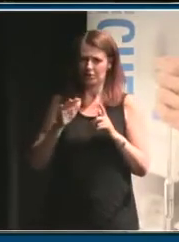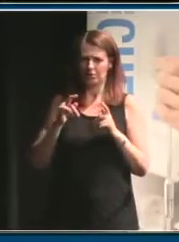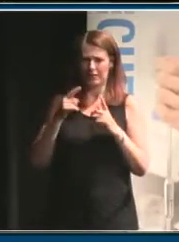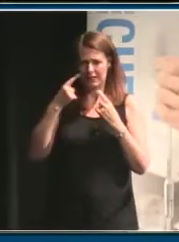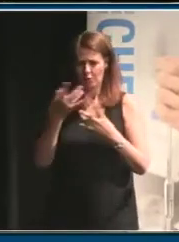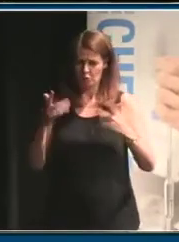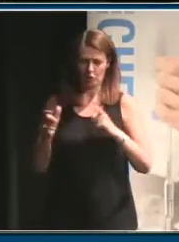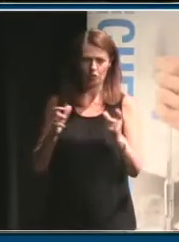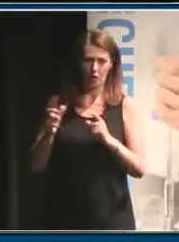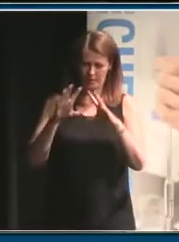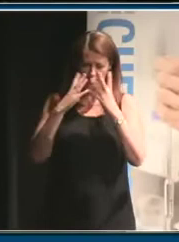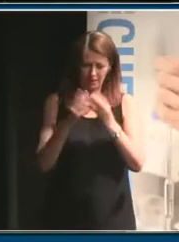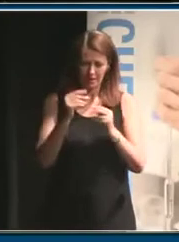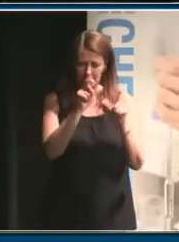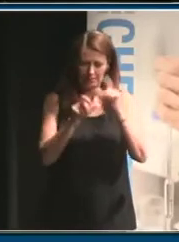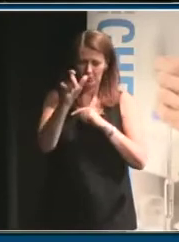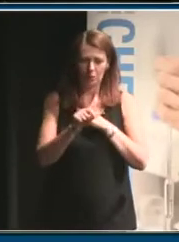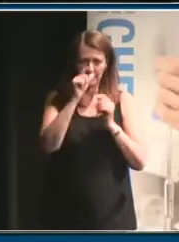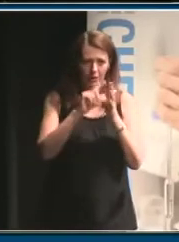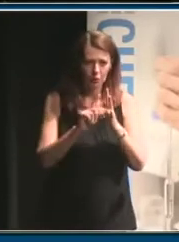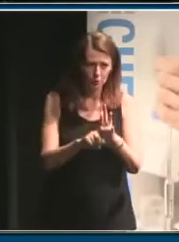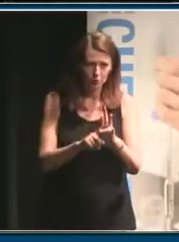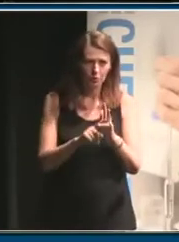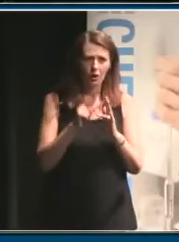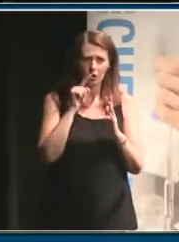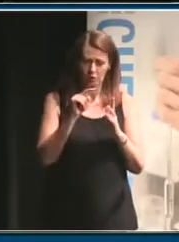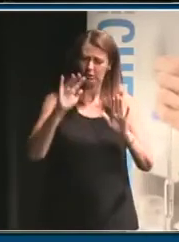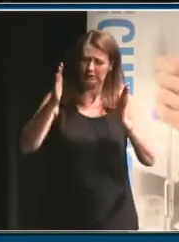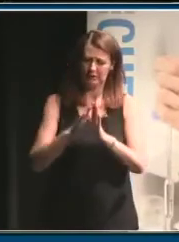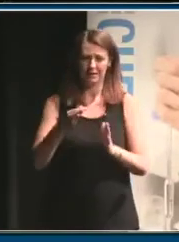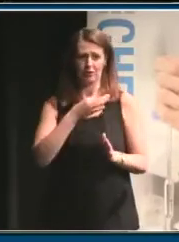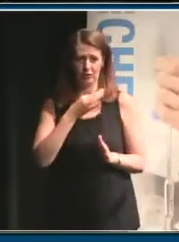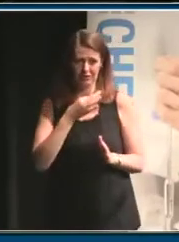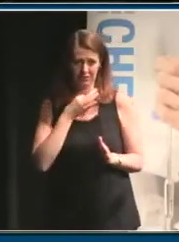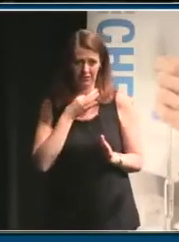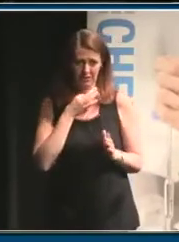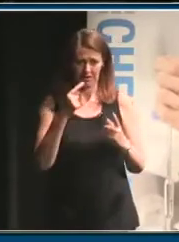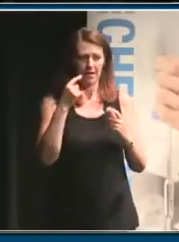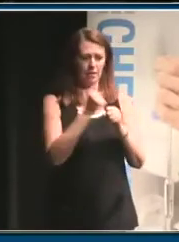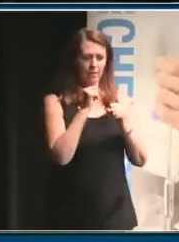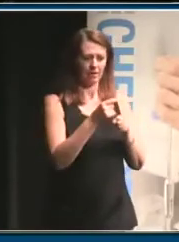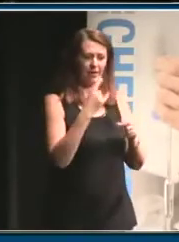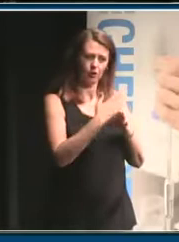chemist can do to reduce the intrinsic hazard makes the job of exposure that much easier.